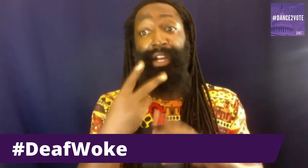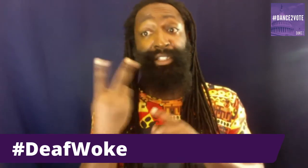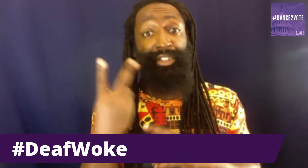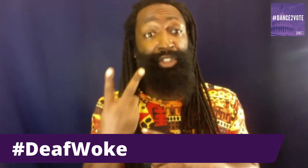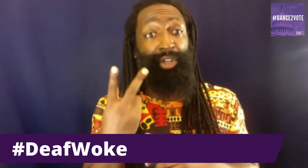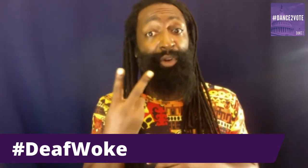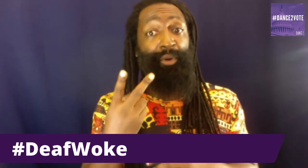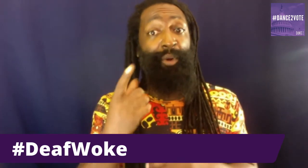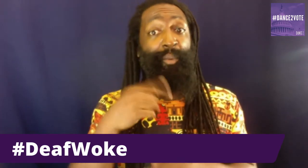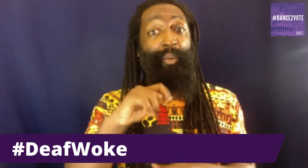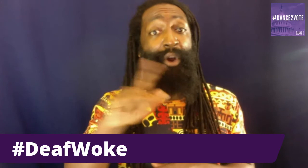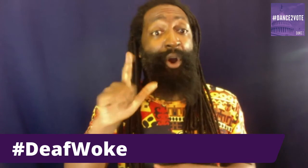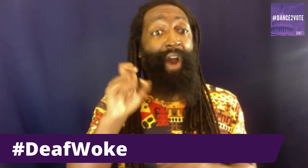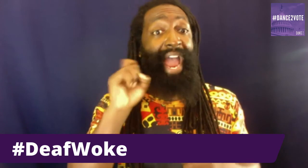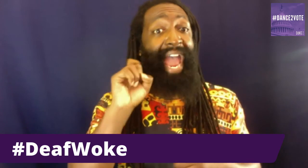I got to get their logo.